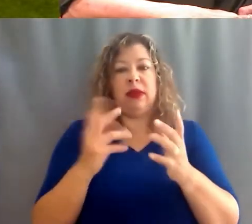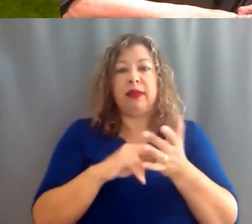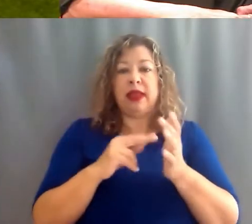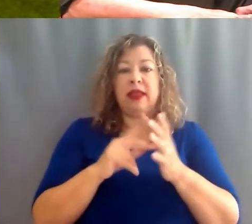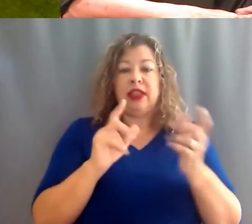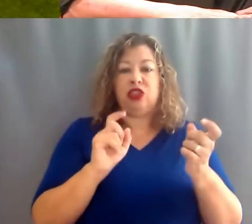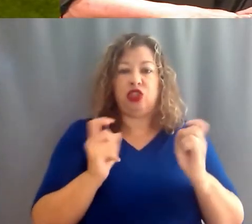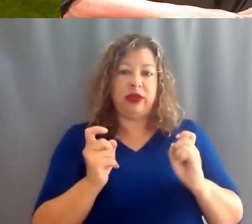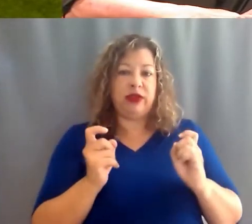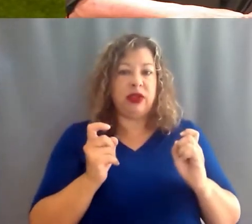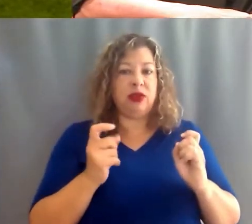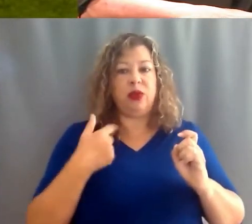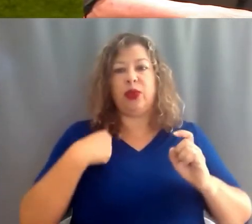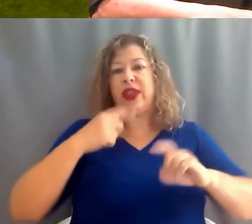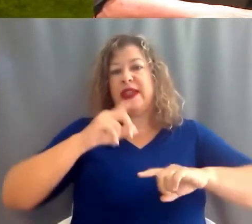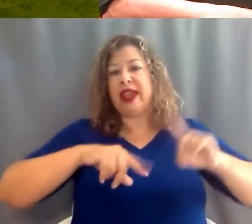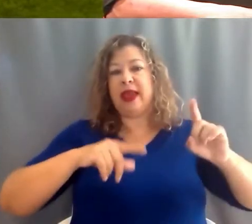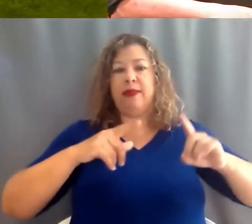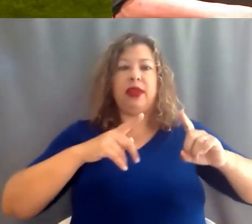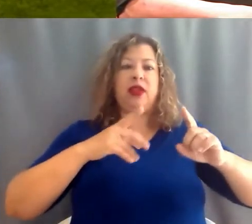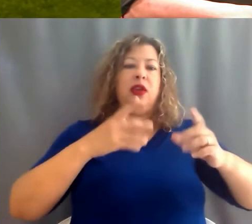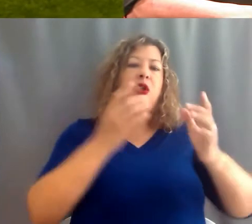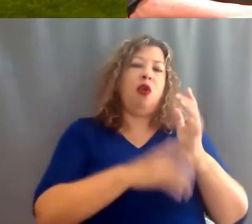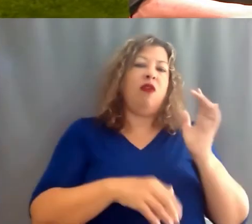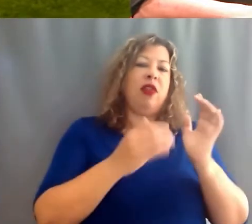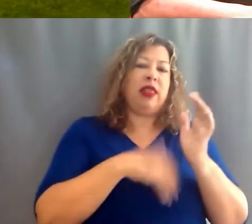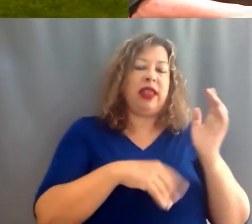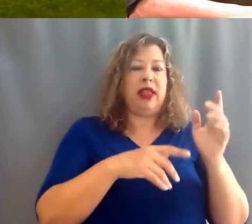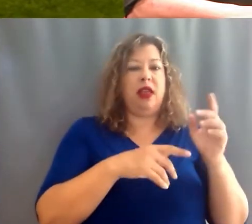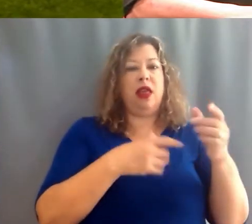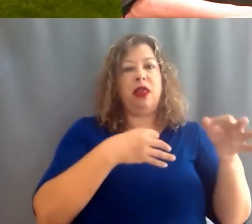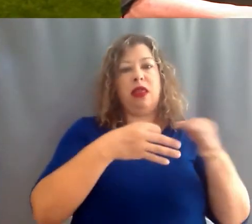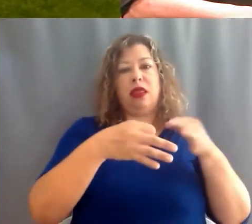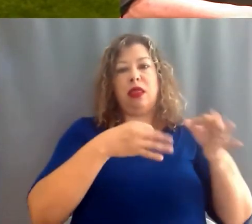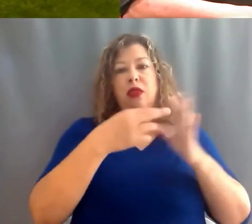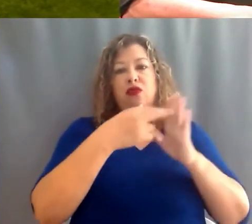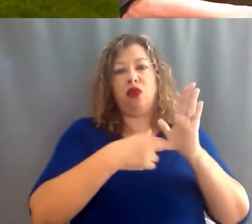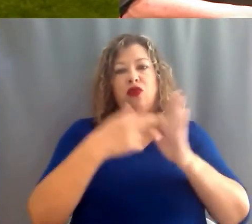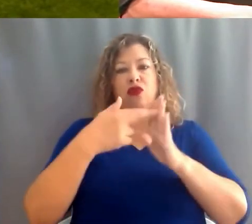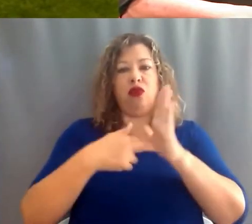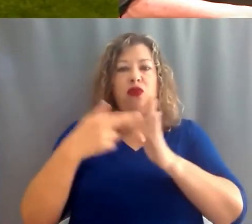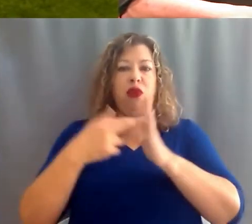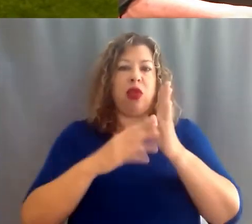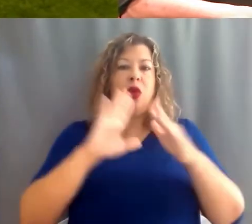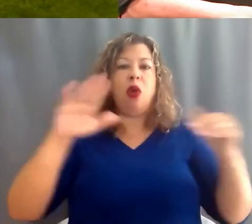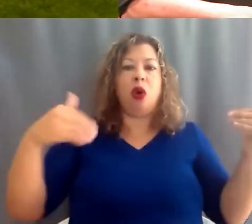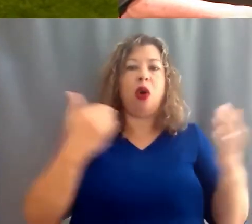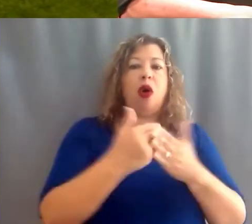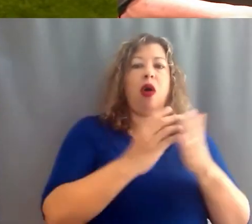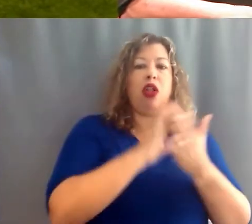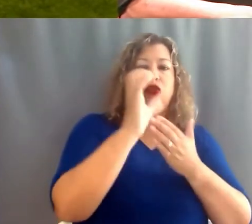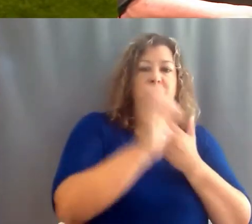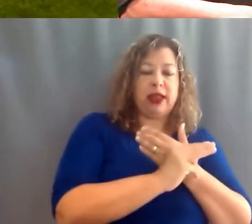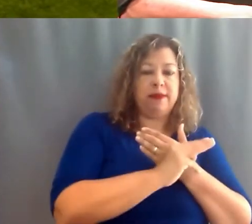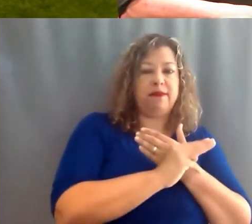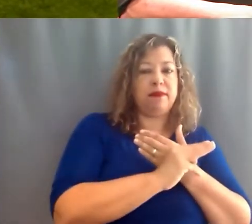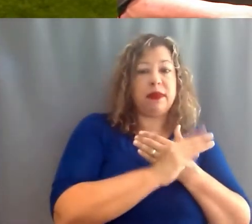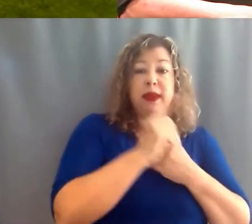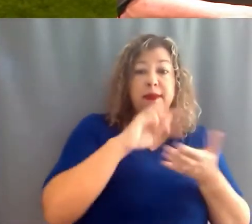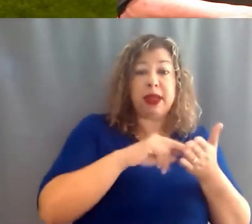It can't be all curriculum. And I'm not saying no curriculum. But how is curriculum malleable? How is space malleable?